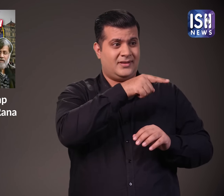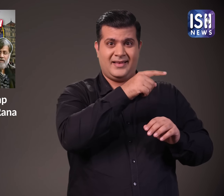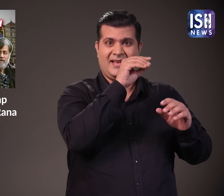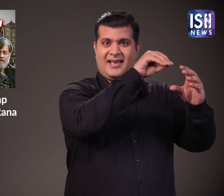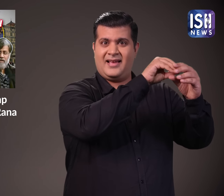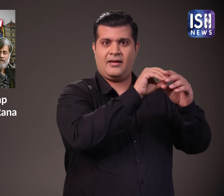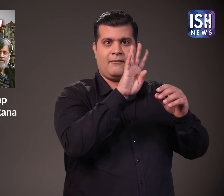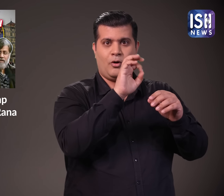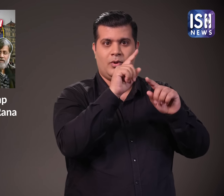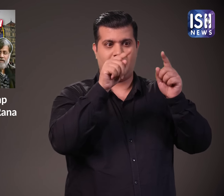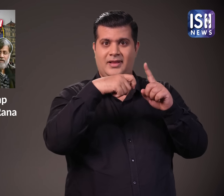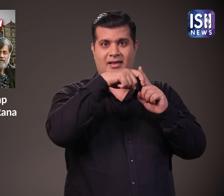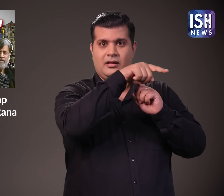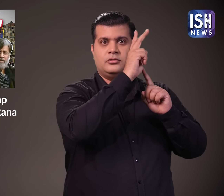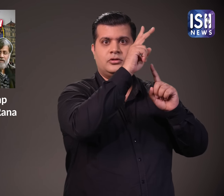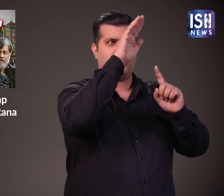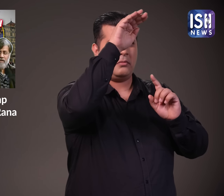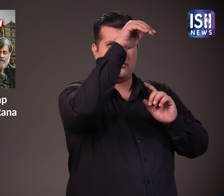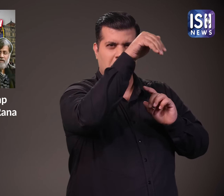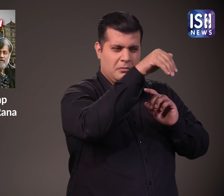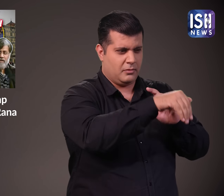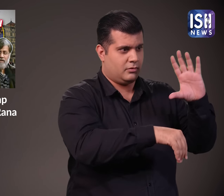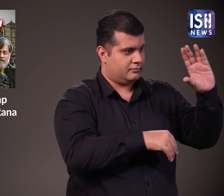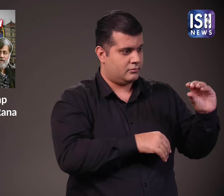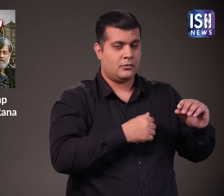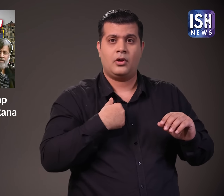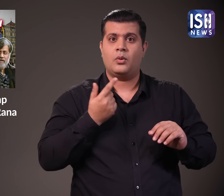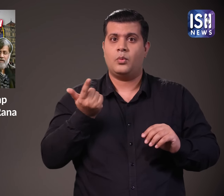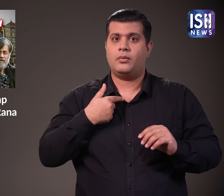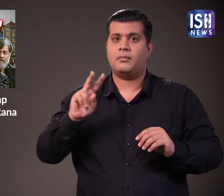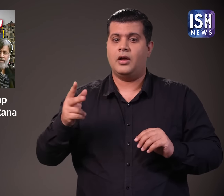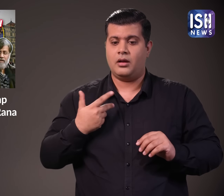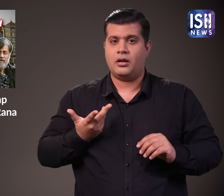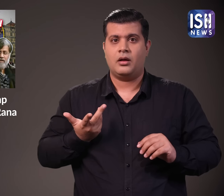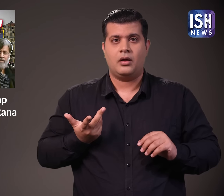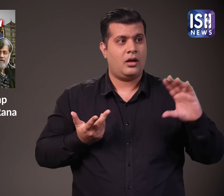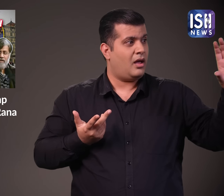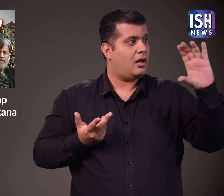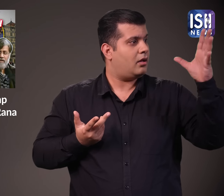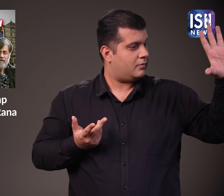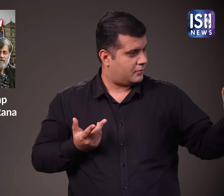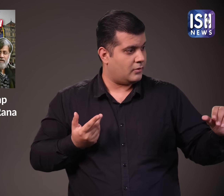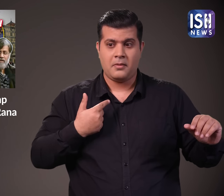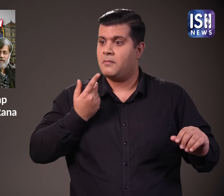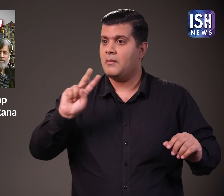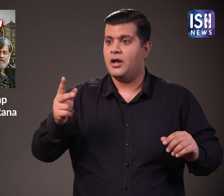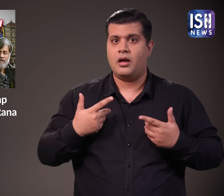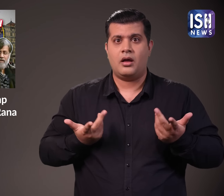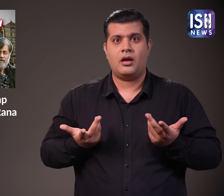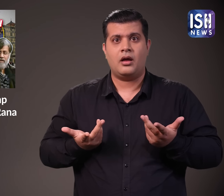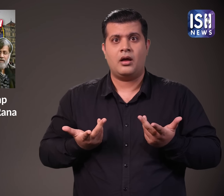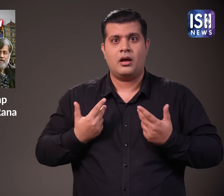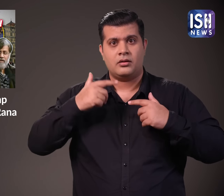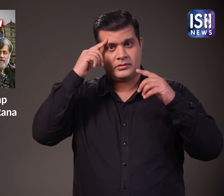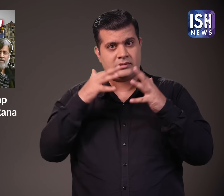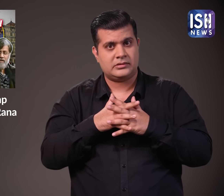Due to the market crash, 401(K) funds decreased, making it harder for people to repay their loans.